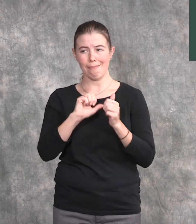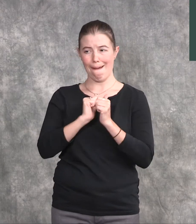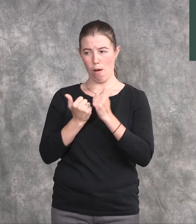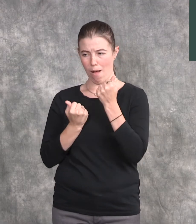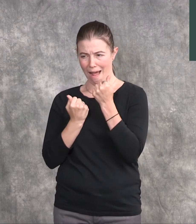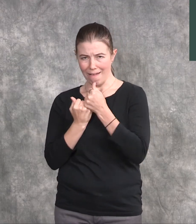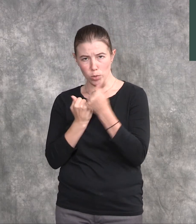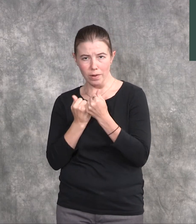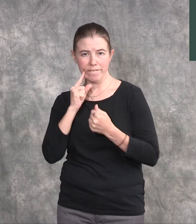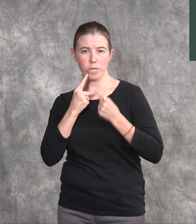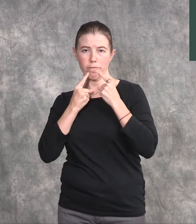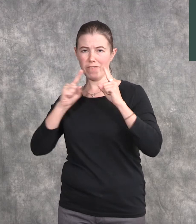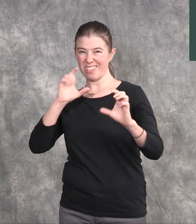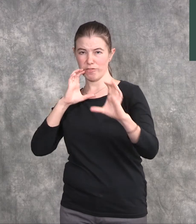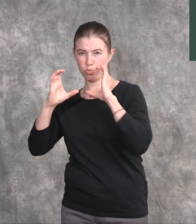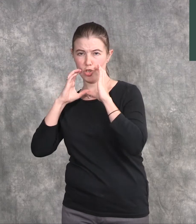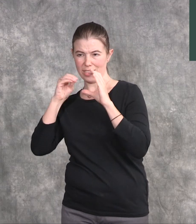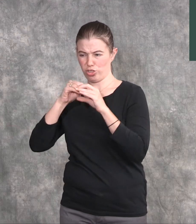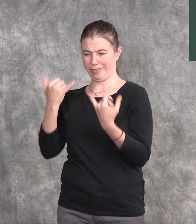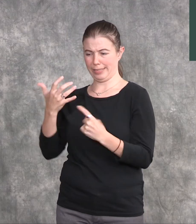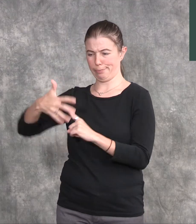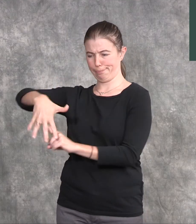and how to advocate for effective communication in these settings.